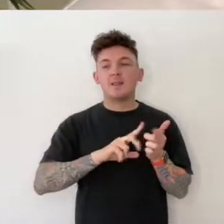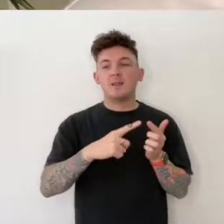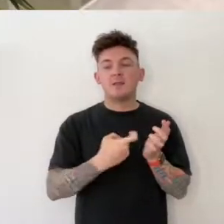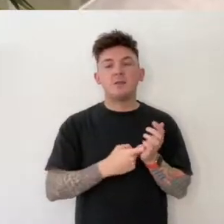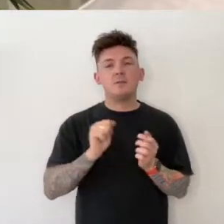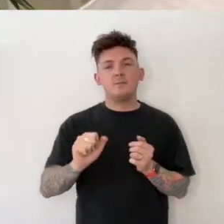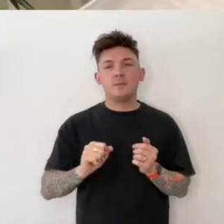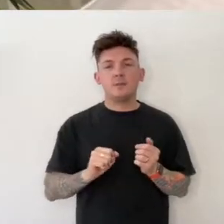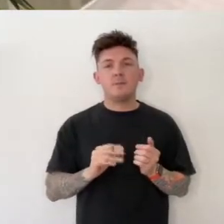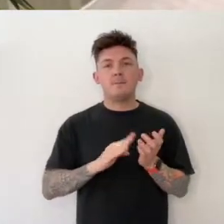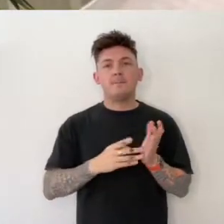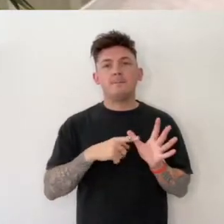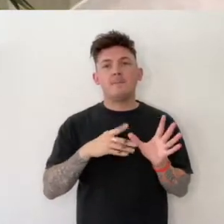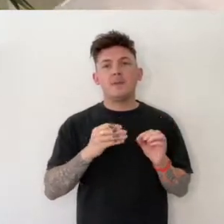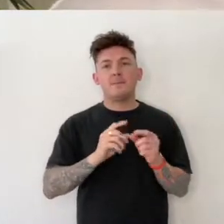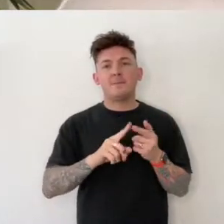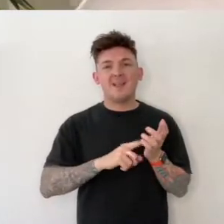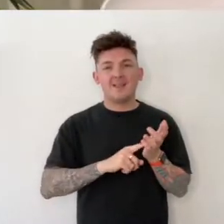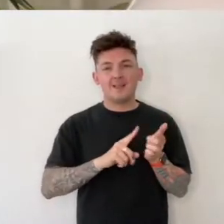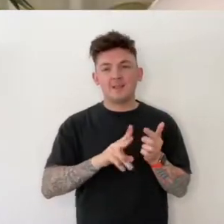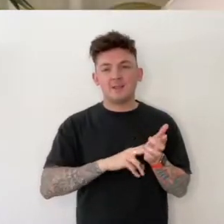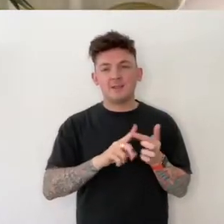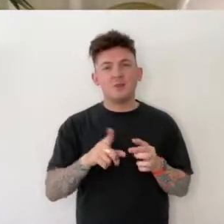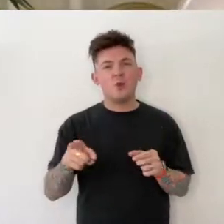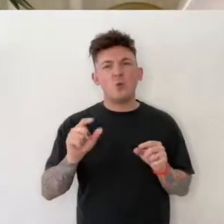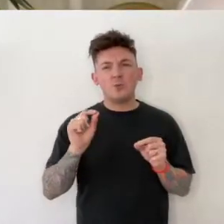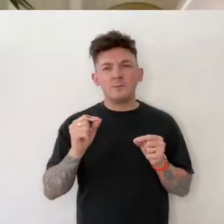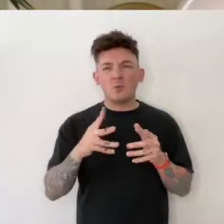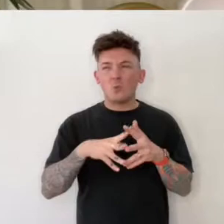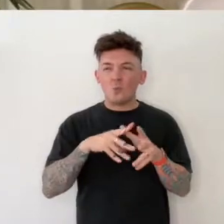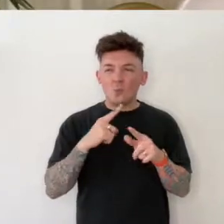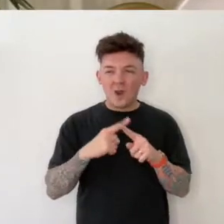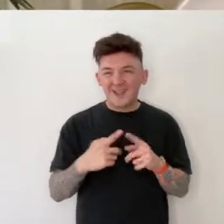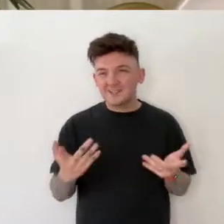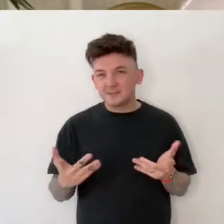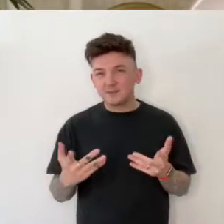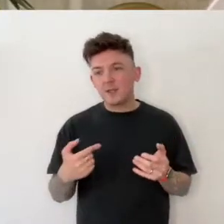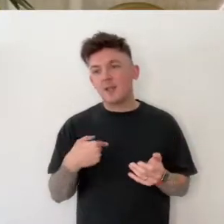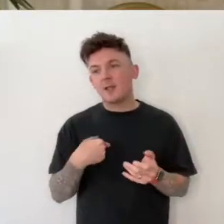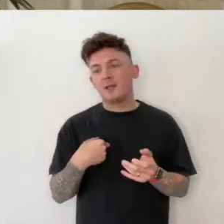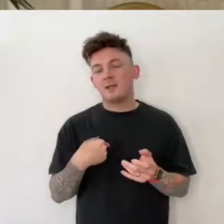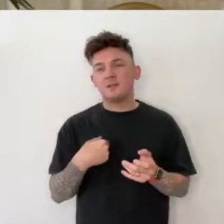it's a bit waxy. ah gotcha. what i tend to do is i mean as you can probably see it's